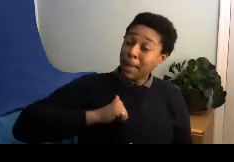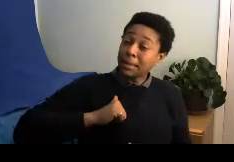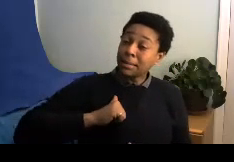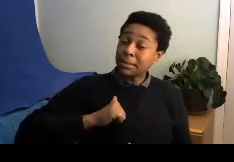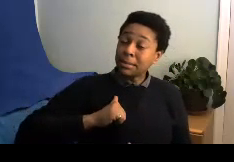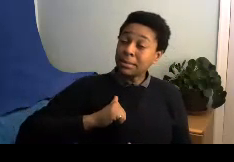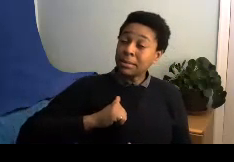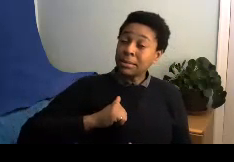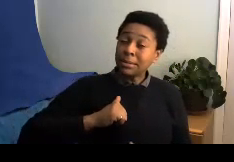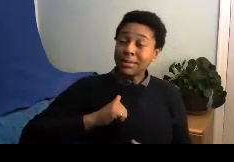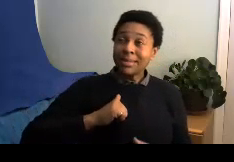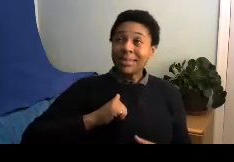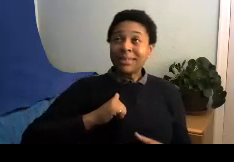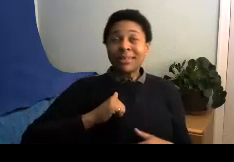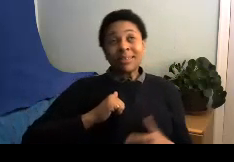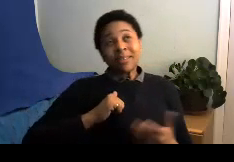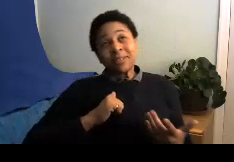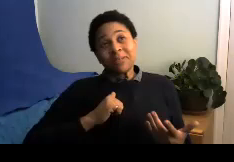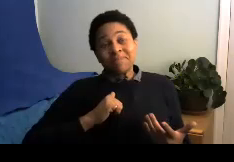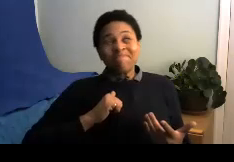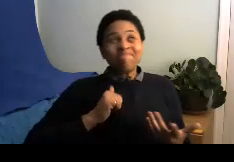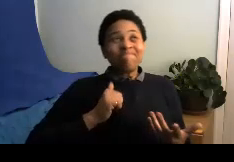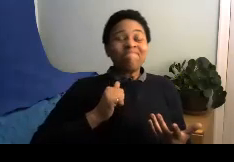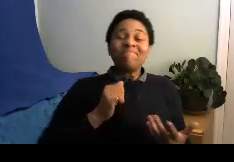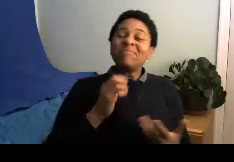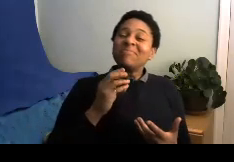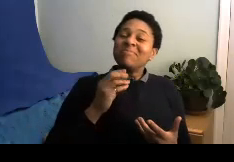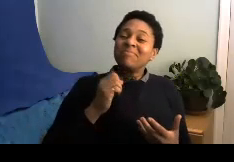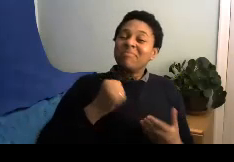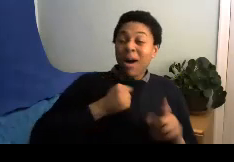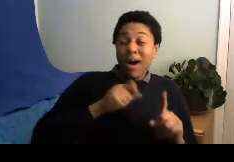from certain sort of aspects of the community that I come from.